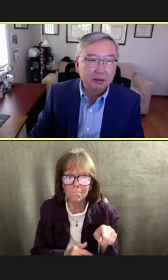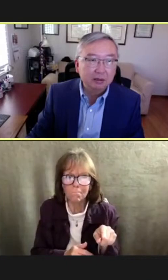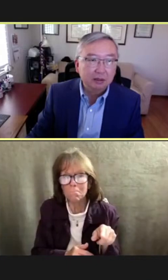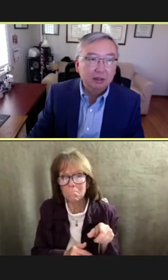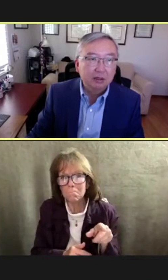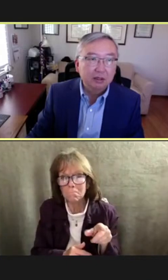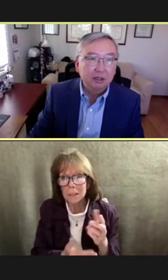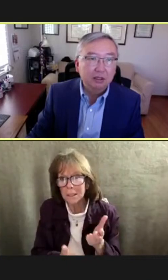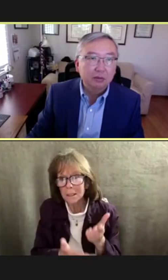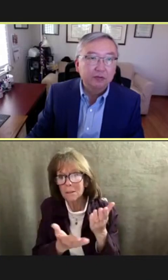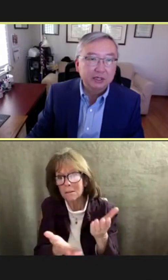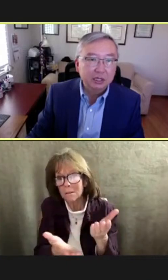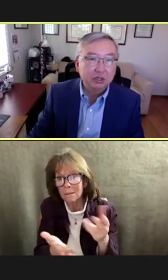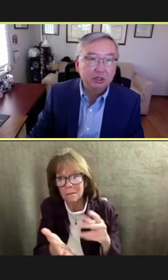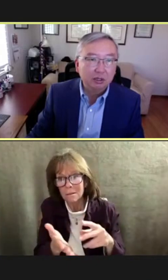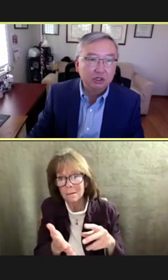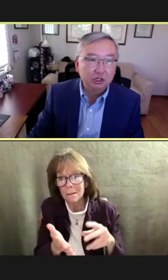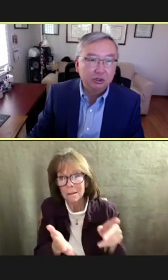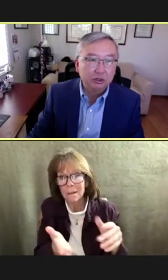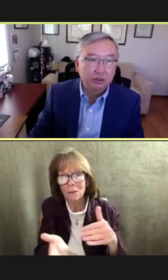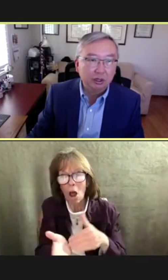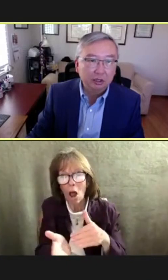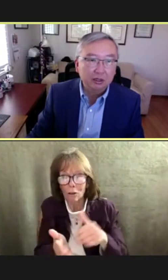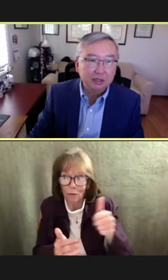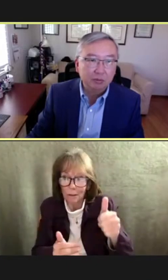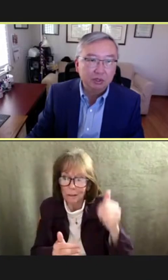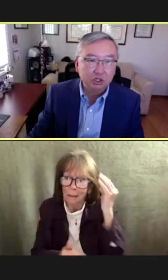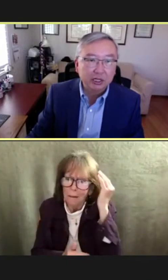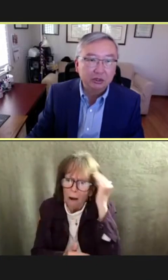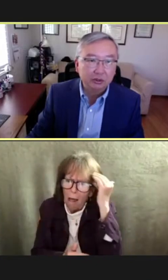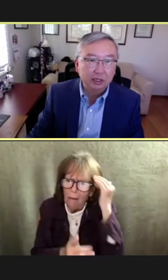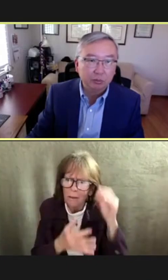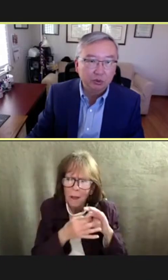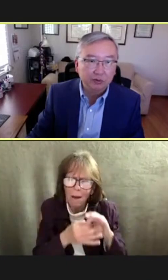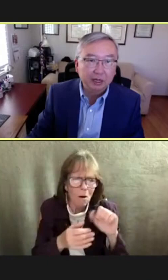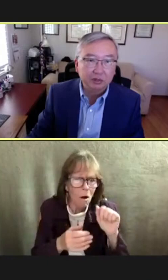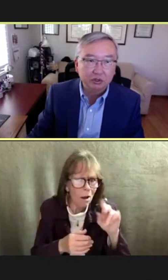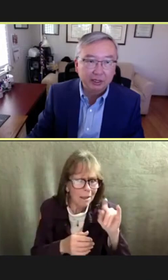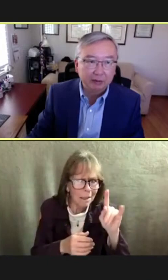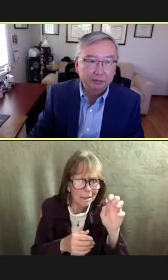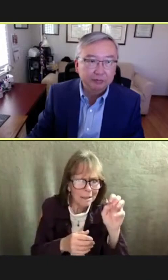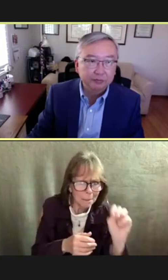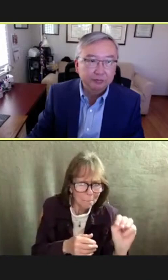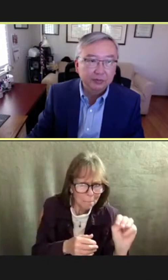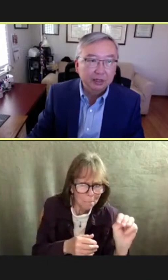on autism is generally improved after training.